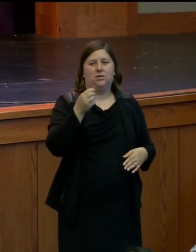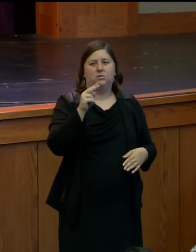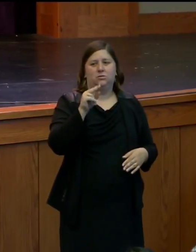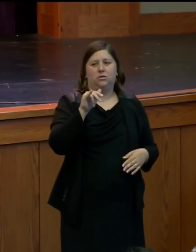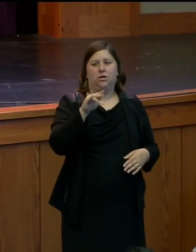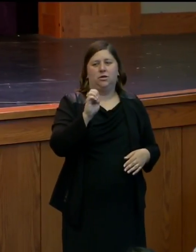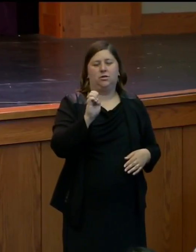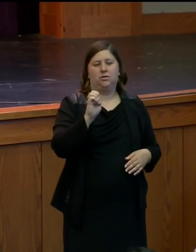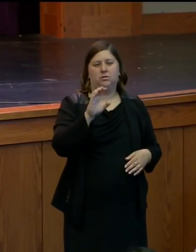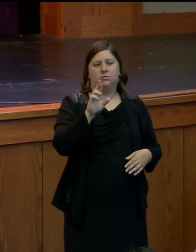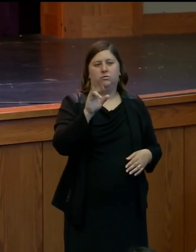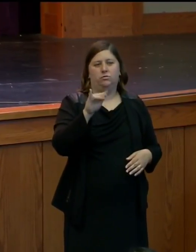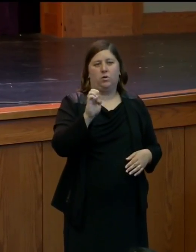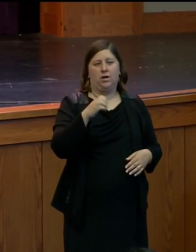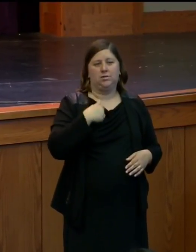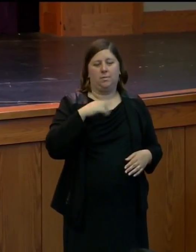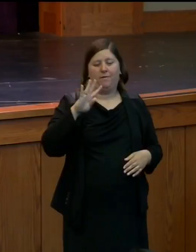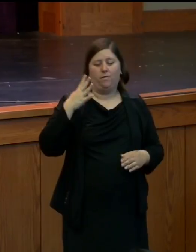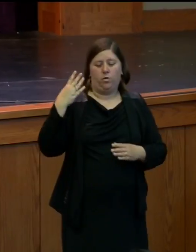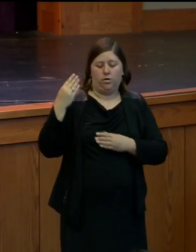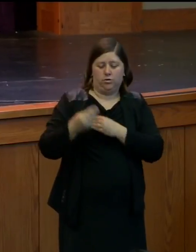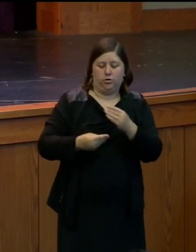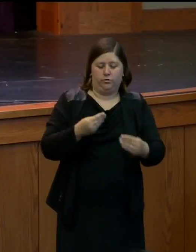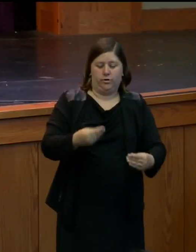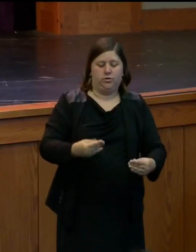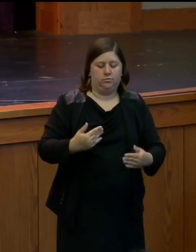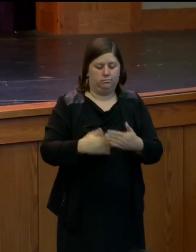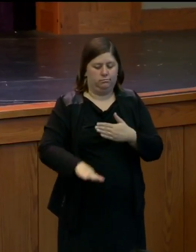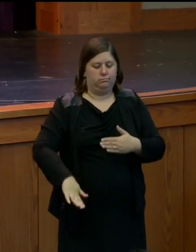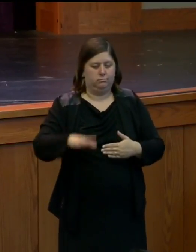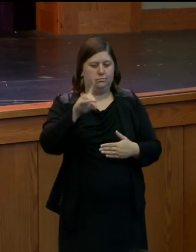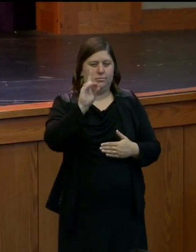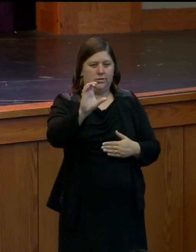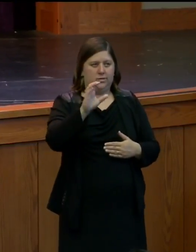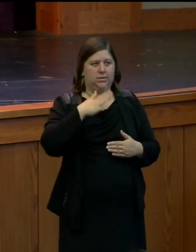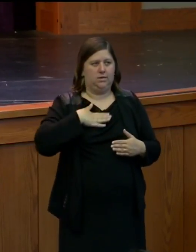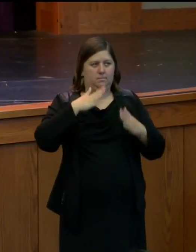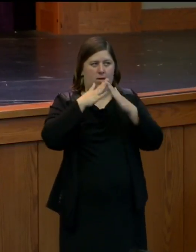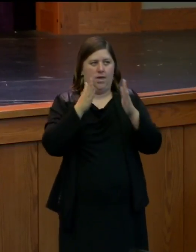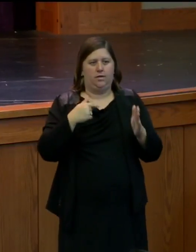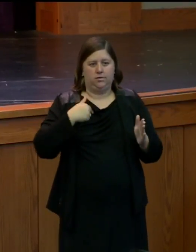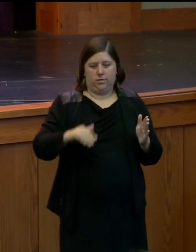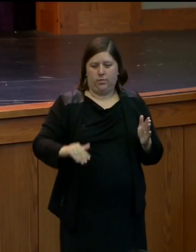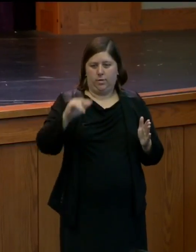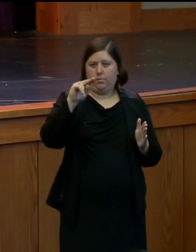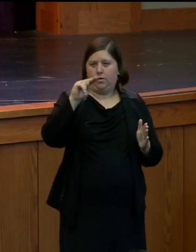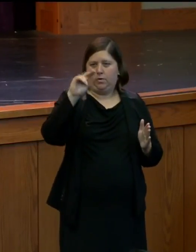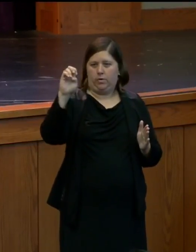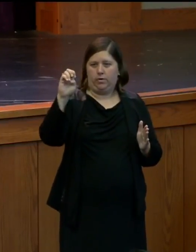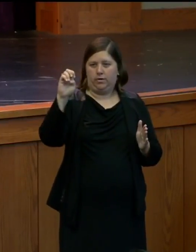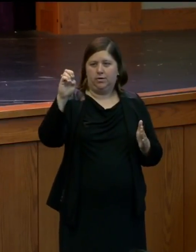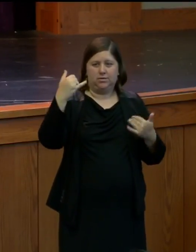I'M A FOURTH GENERATION WASHINGTONIAN. IN THE HOUSE THAT I GREW UP IN IN NORTHEAST, THAT WE STILL OWN,